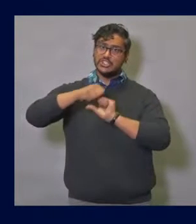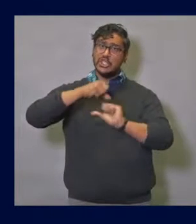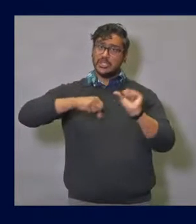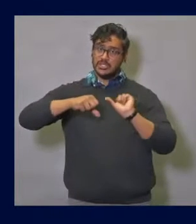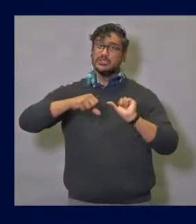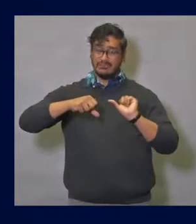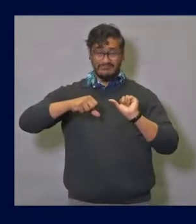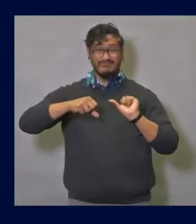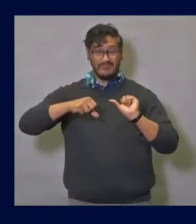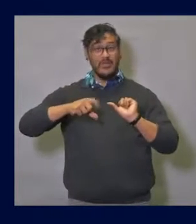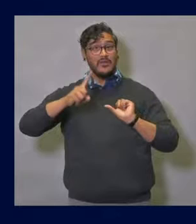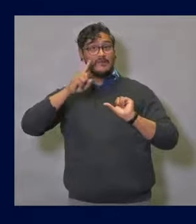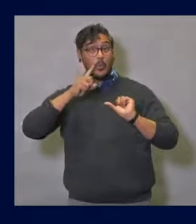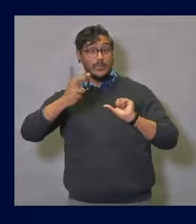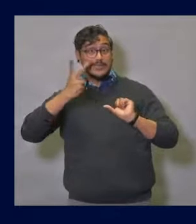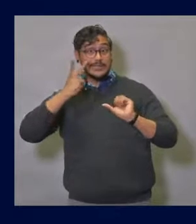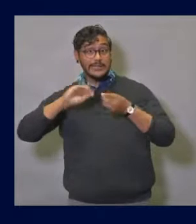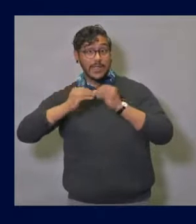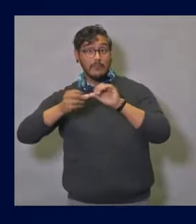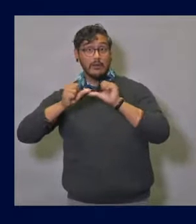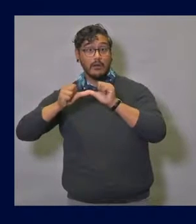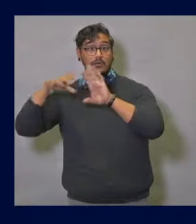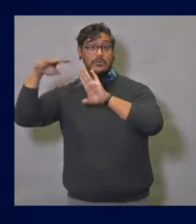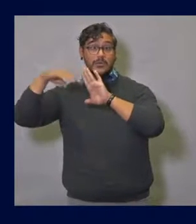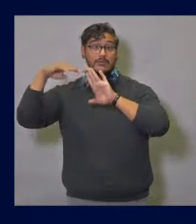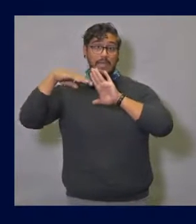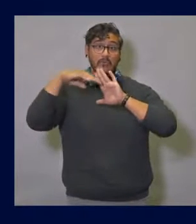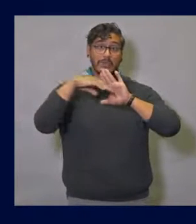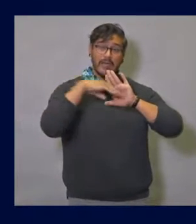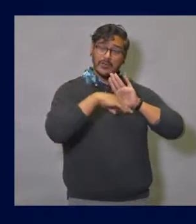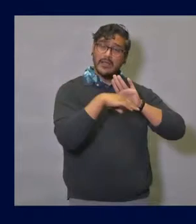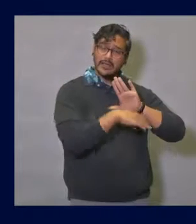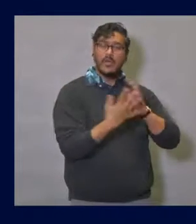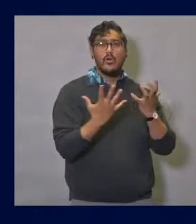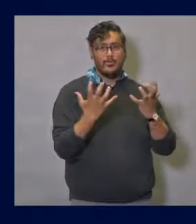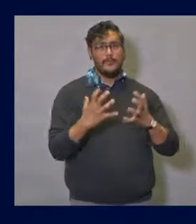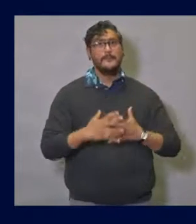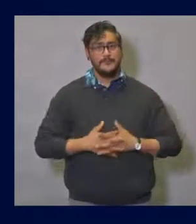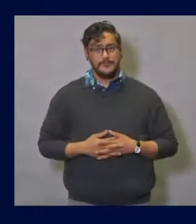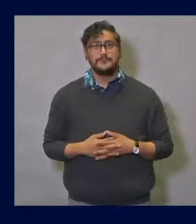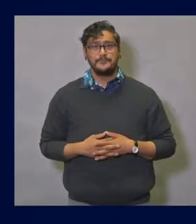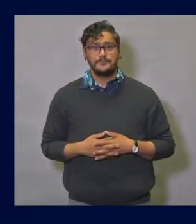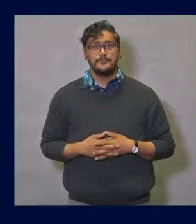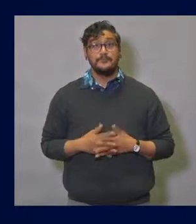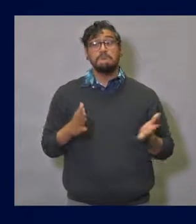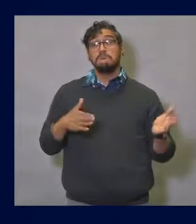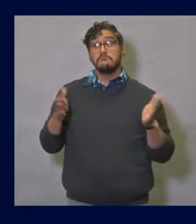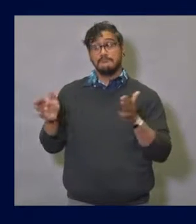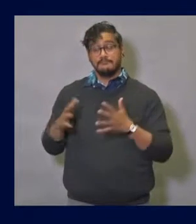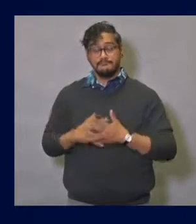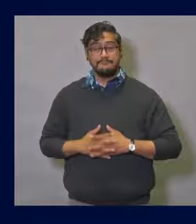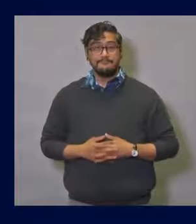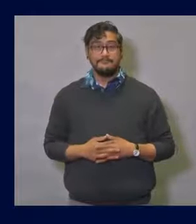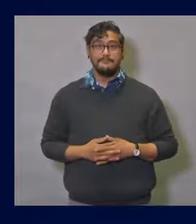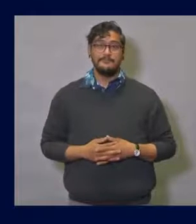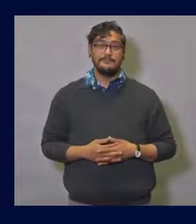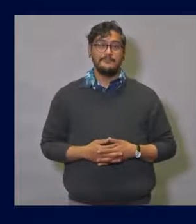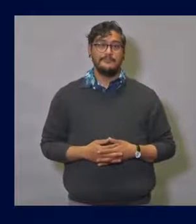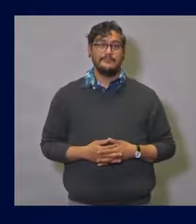NEED TO CONTINUE TO DO TO TAKE CARE OF EACH OTHER, IN ORDER TO